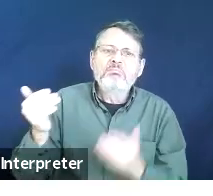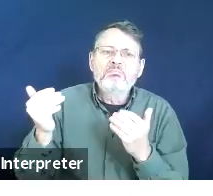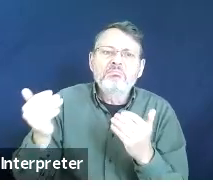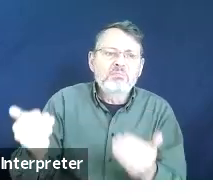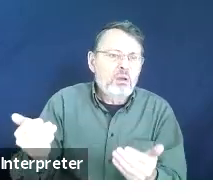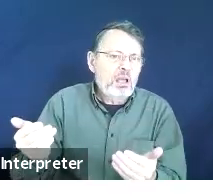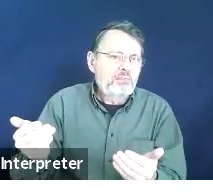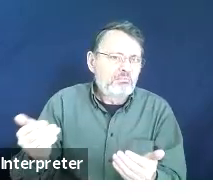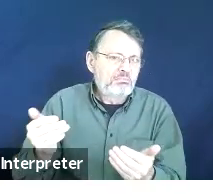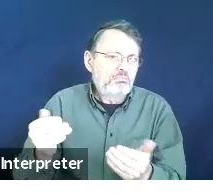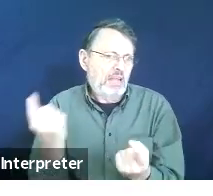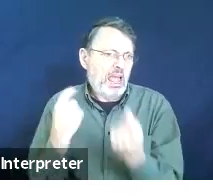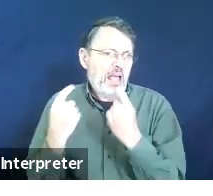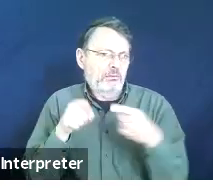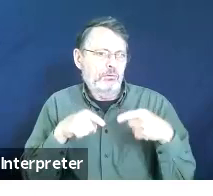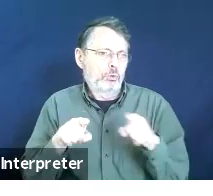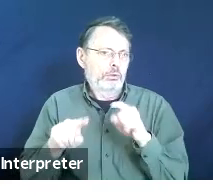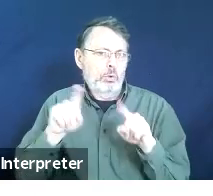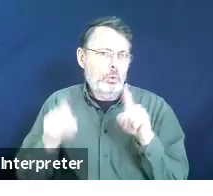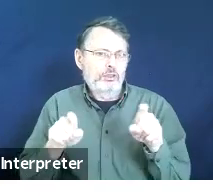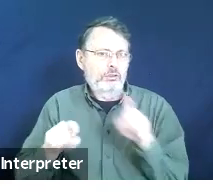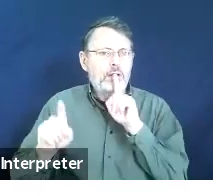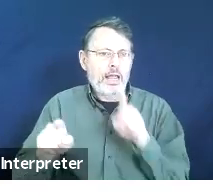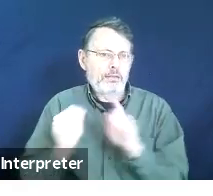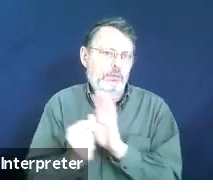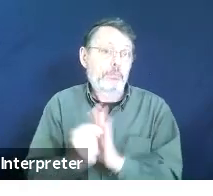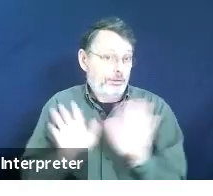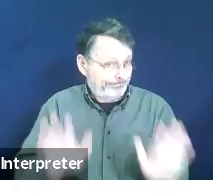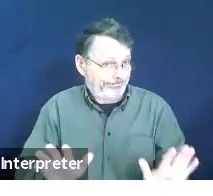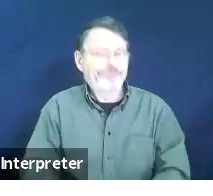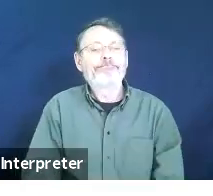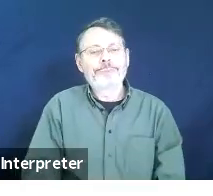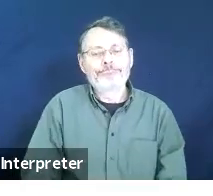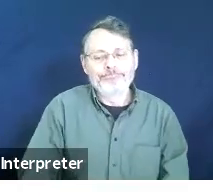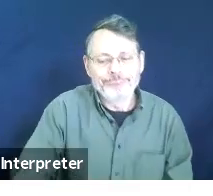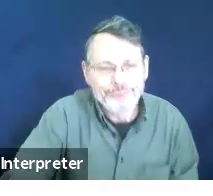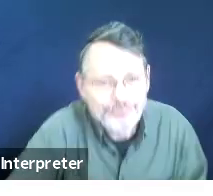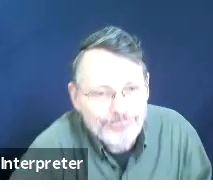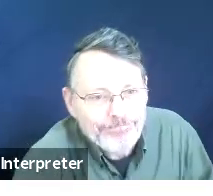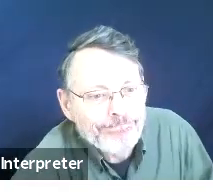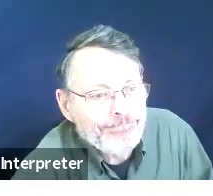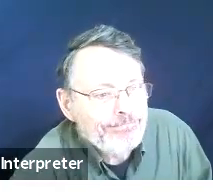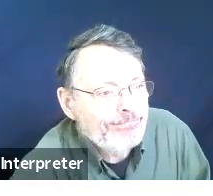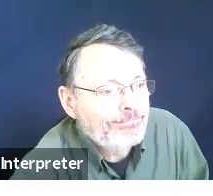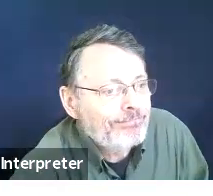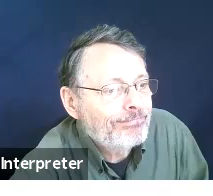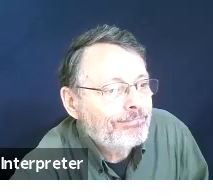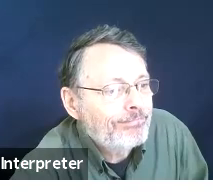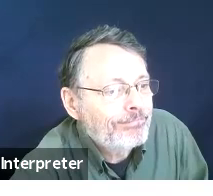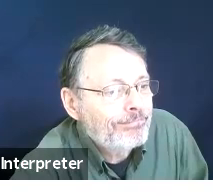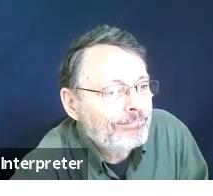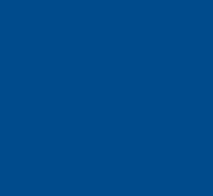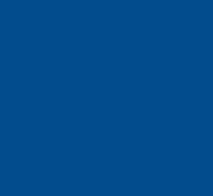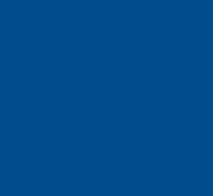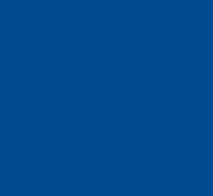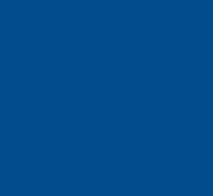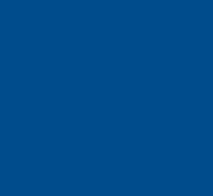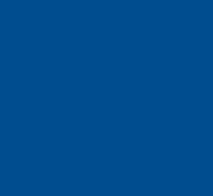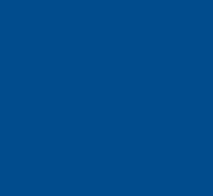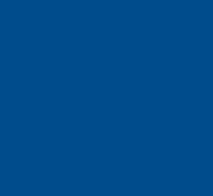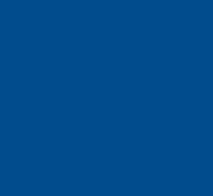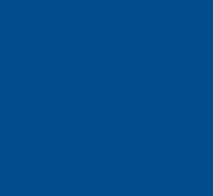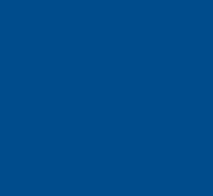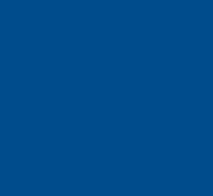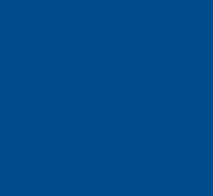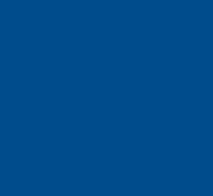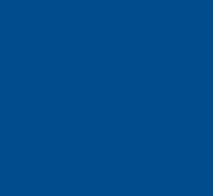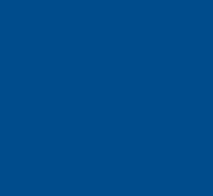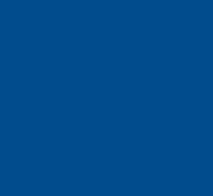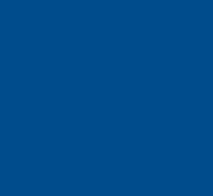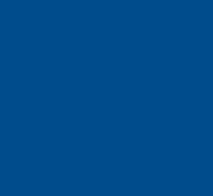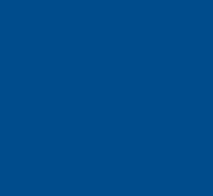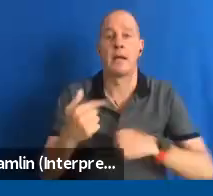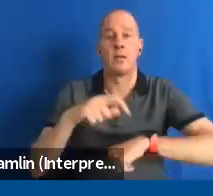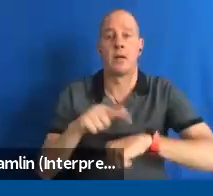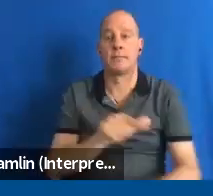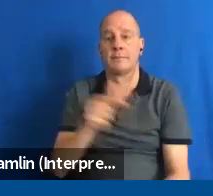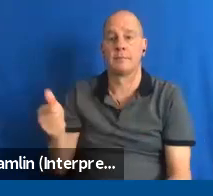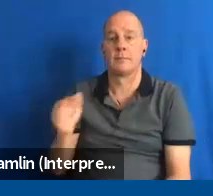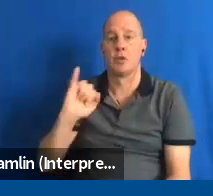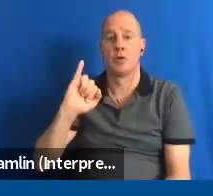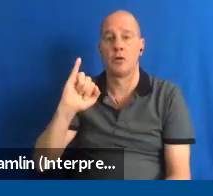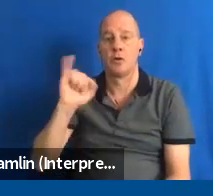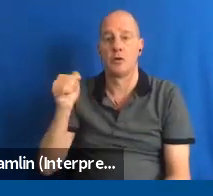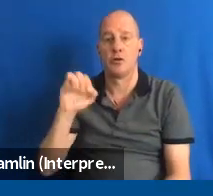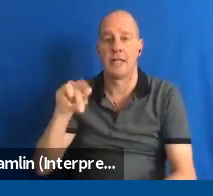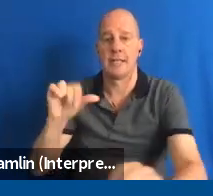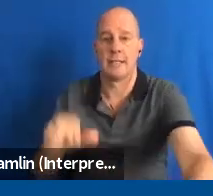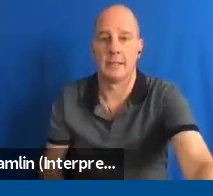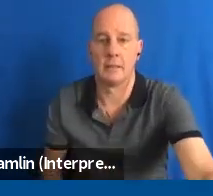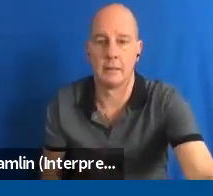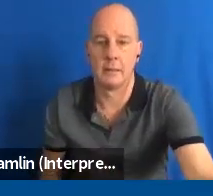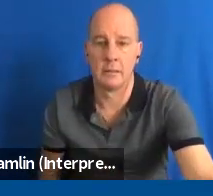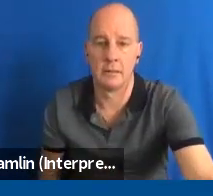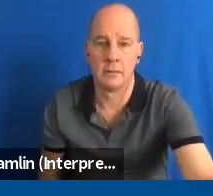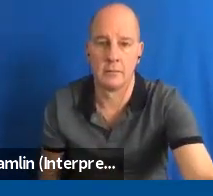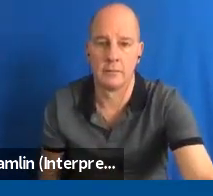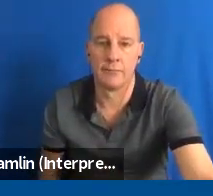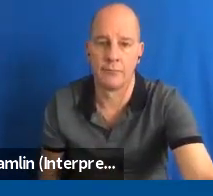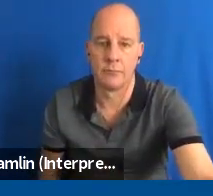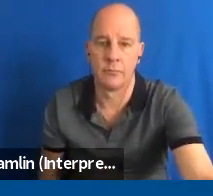Q&A. Next slide, please. And then I will turn the time over to Jessica Gottesman to do her part.